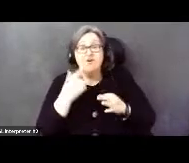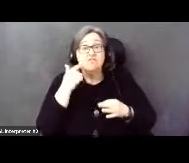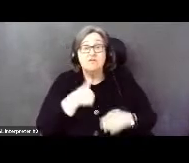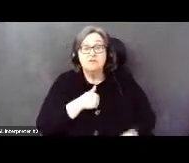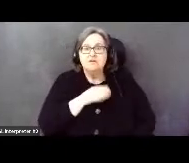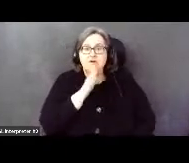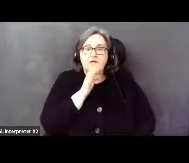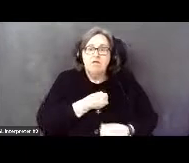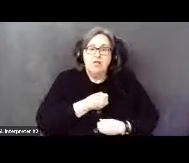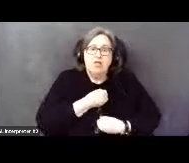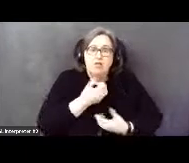If I hadn't done it, we wouldn't have